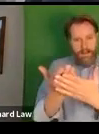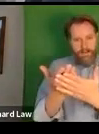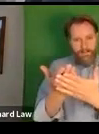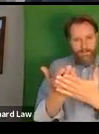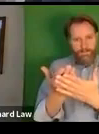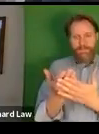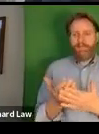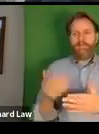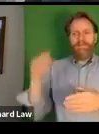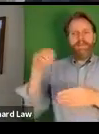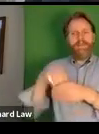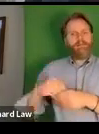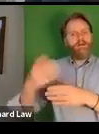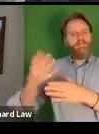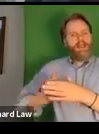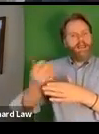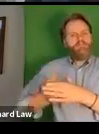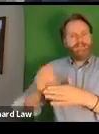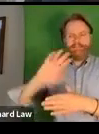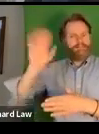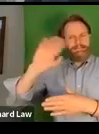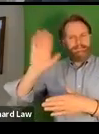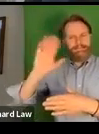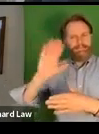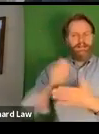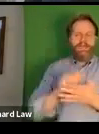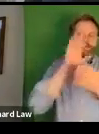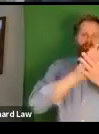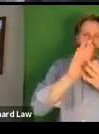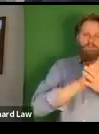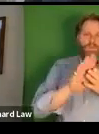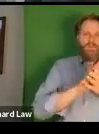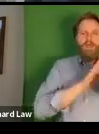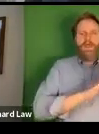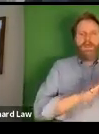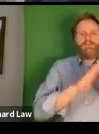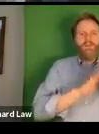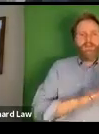salaries by the employer. Okay so that's something we can look into